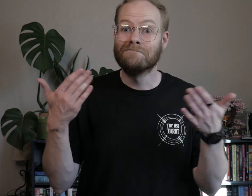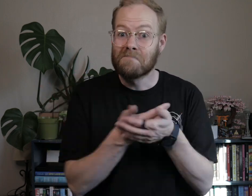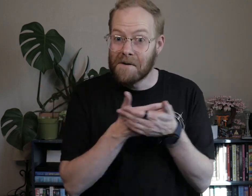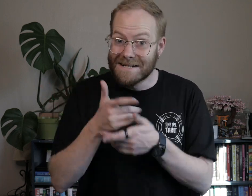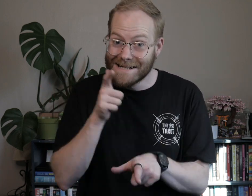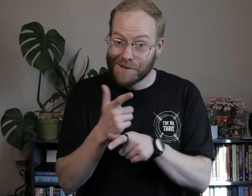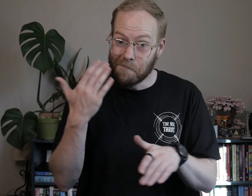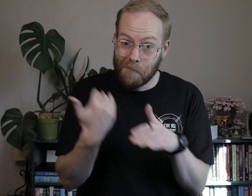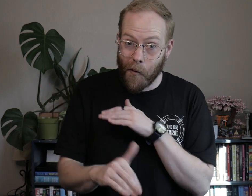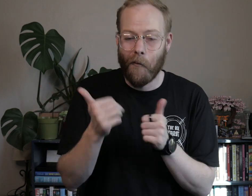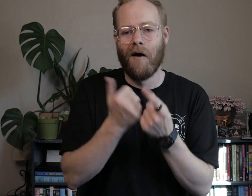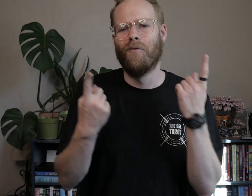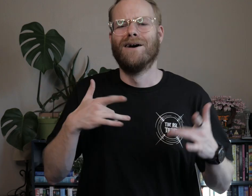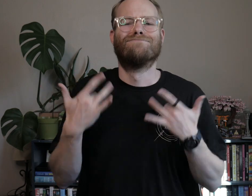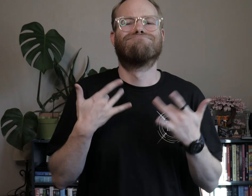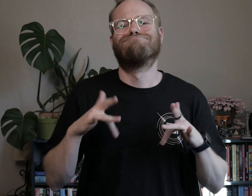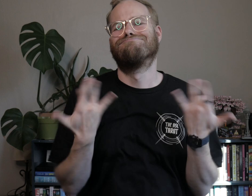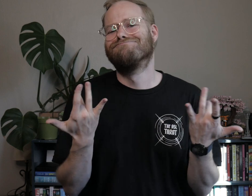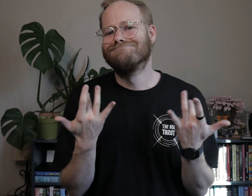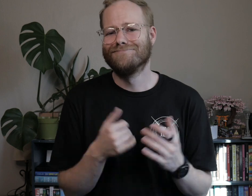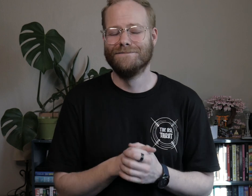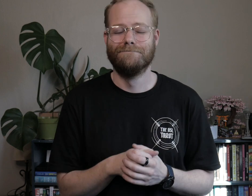His baby sister is born, everyone’s excited and thrilled.